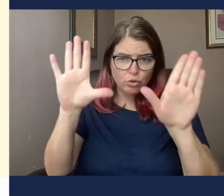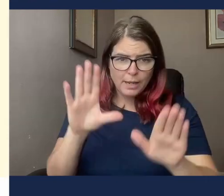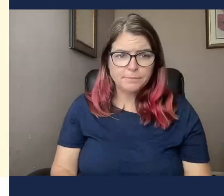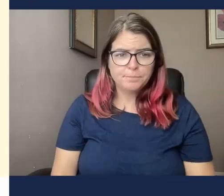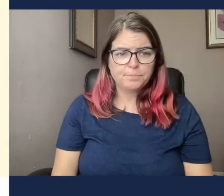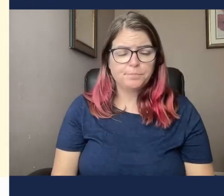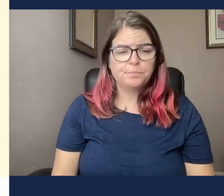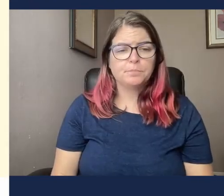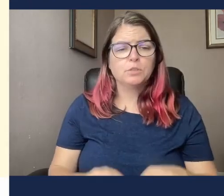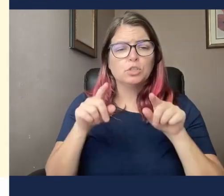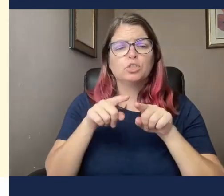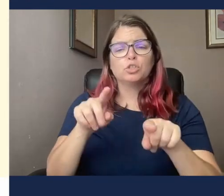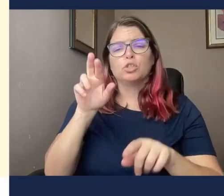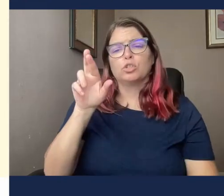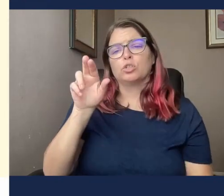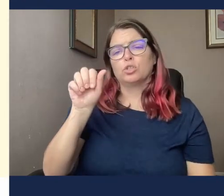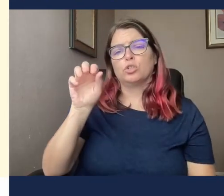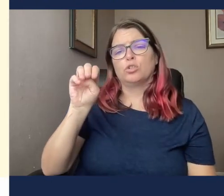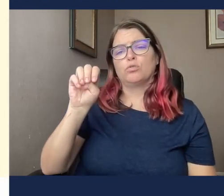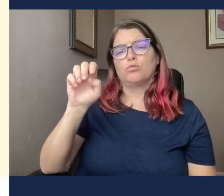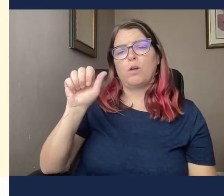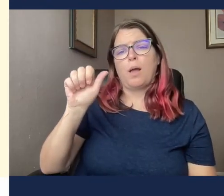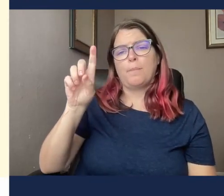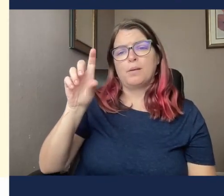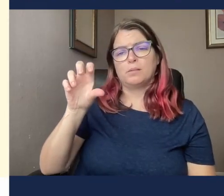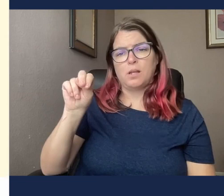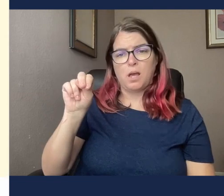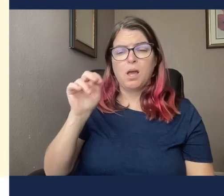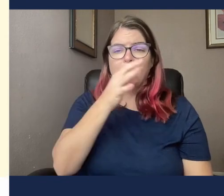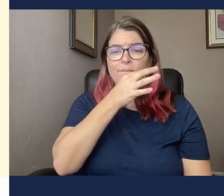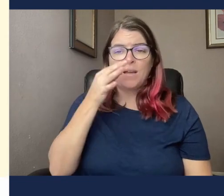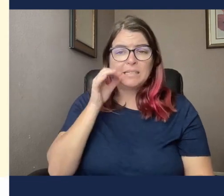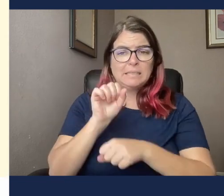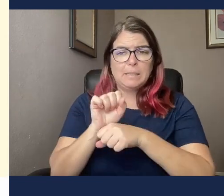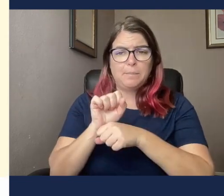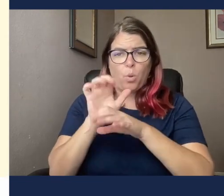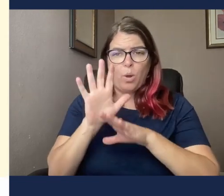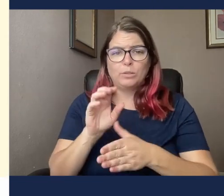reported problems, too often nothing happens and there are no